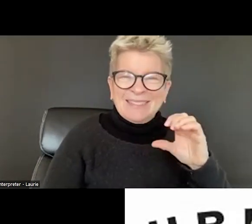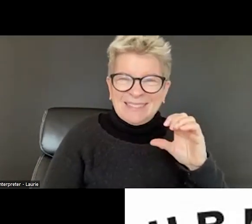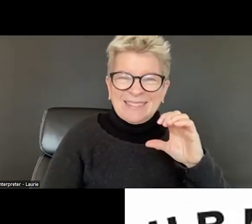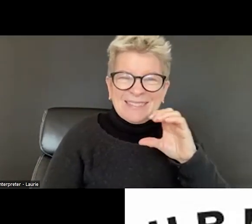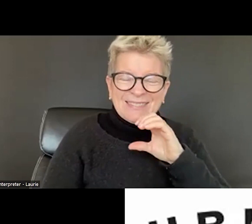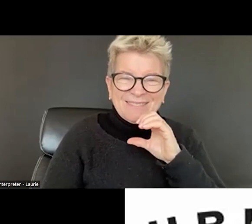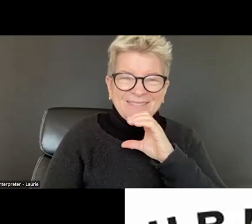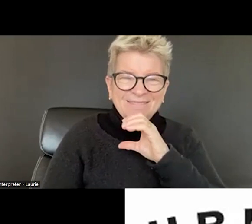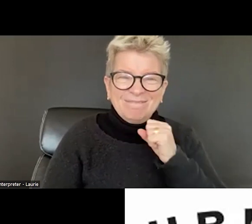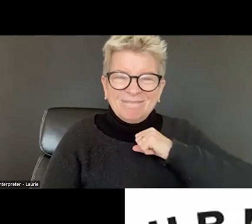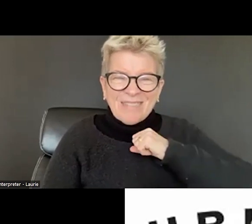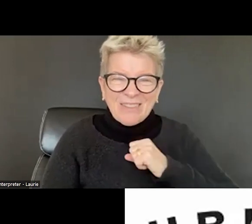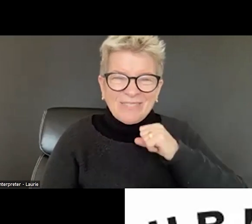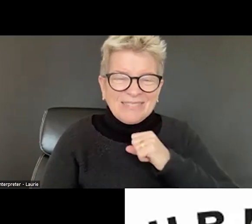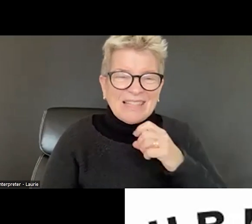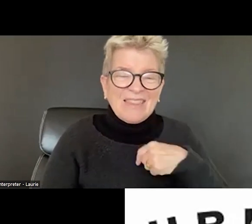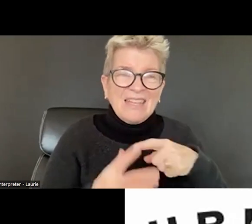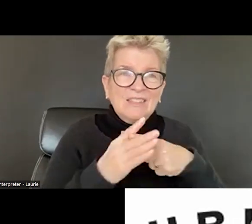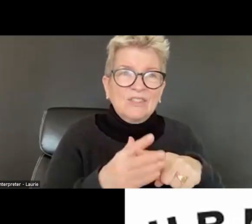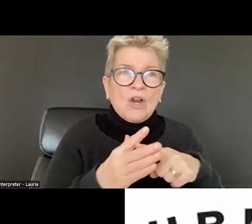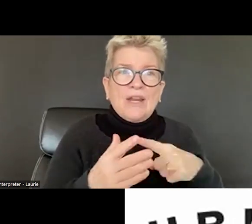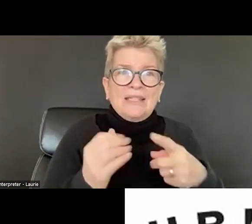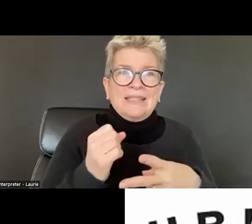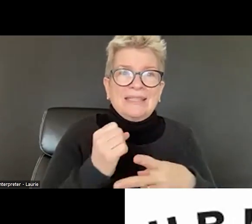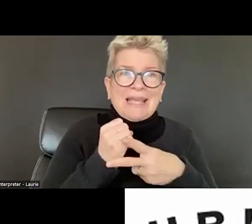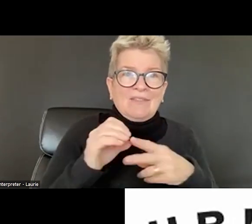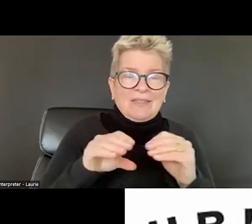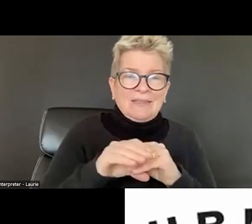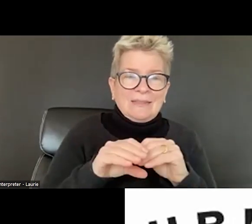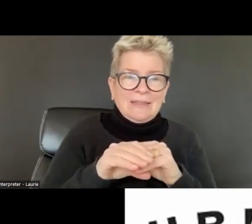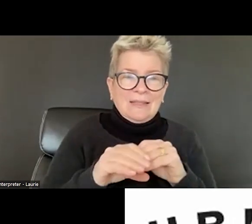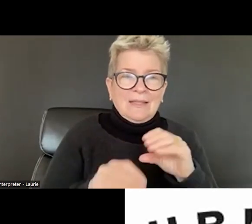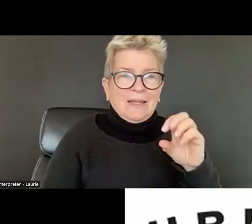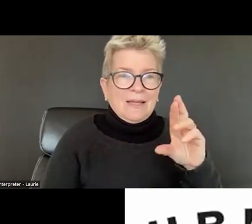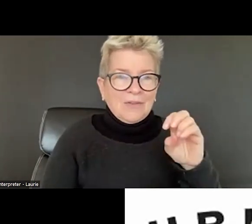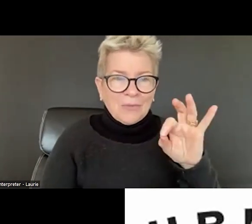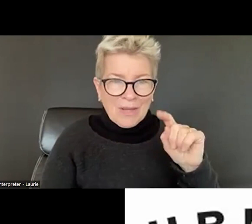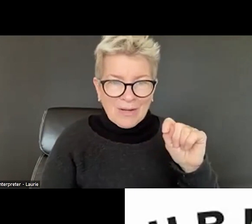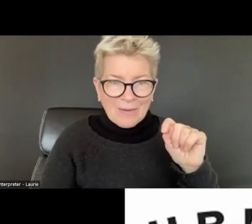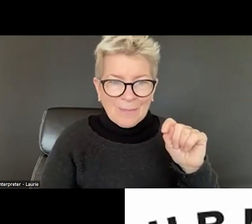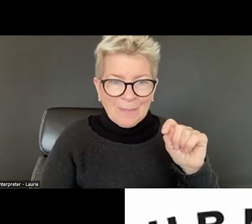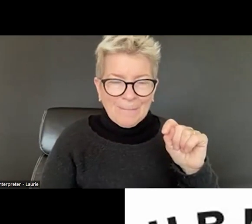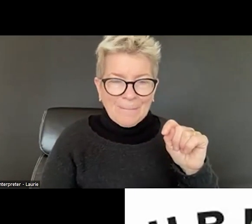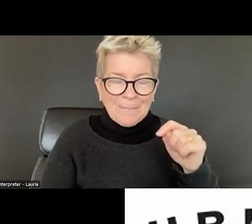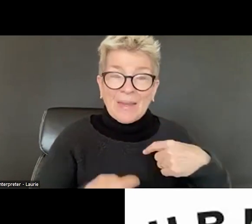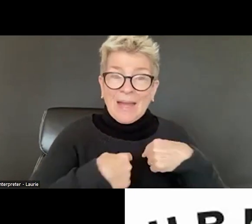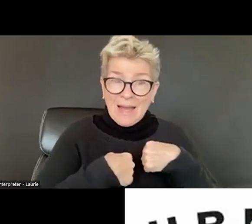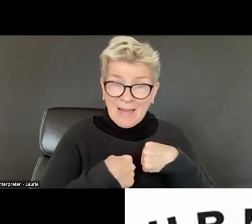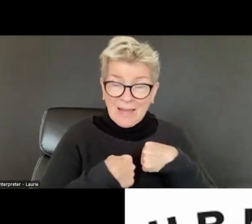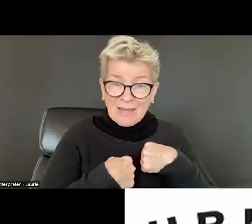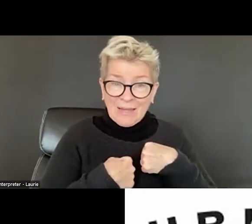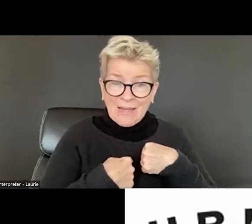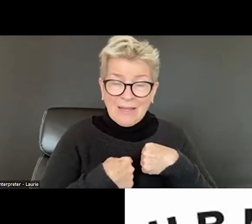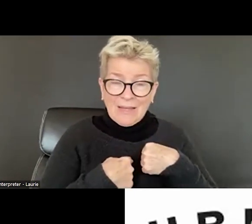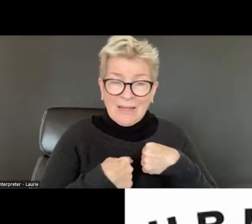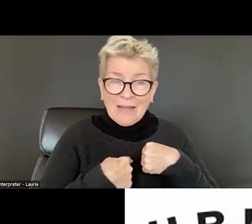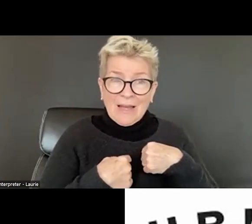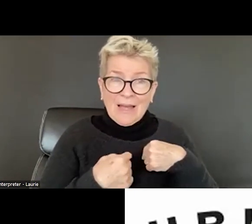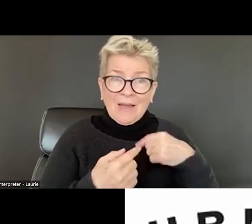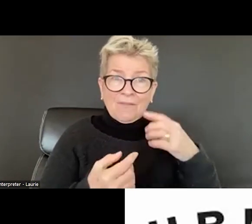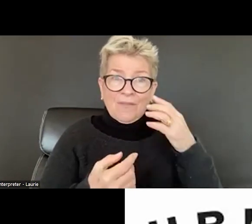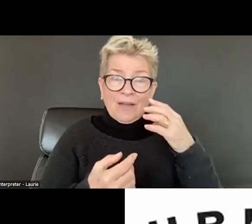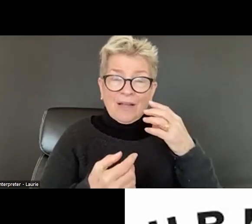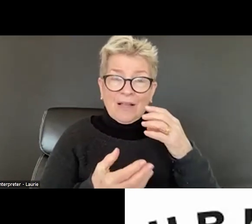start at savings and Credit I have lived a lot of my life because I've been in the service industry